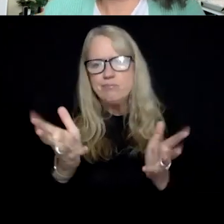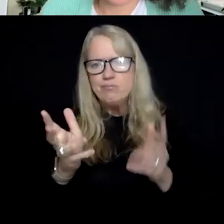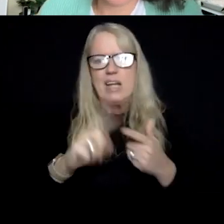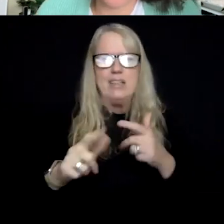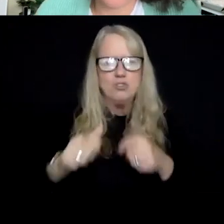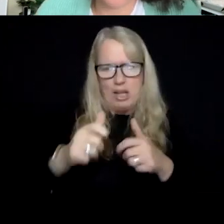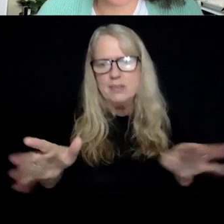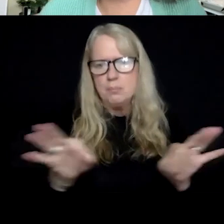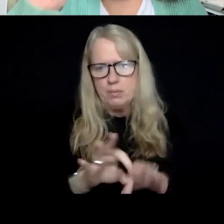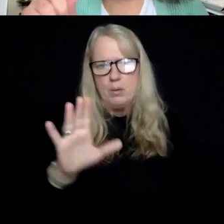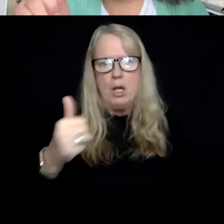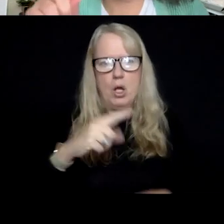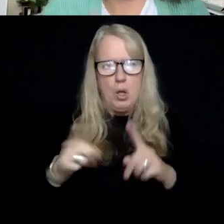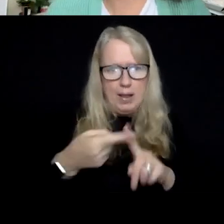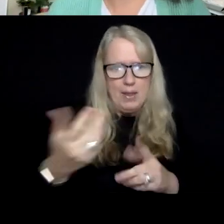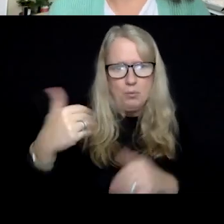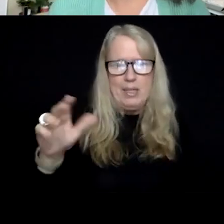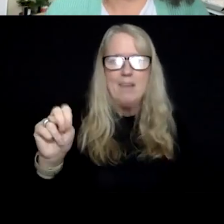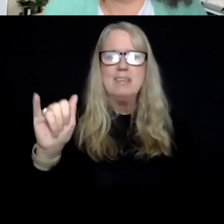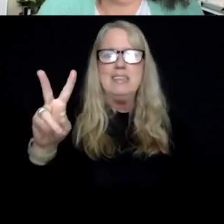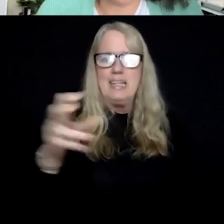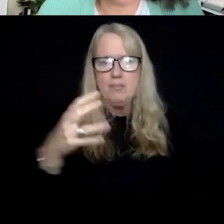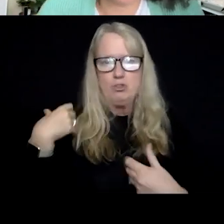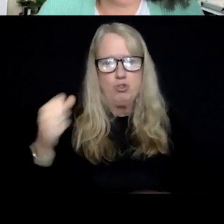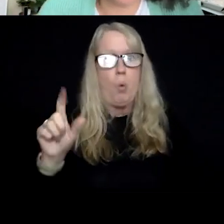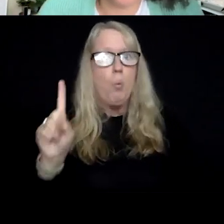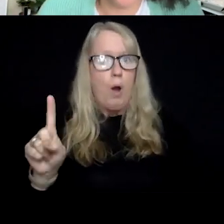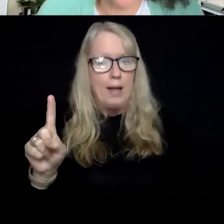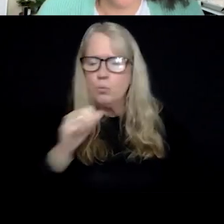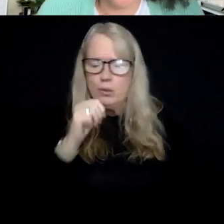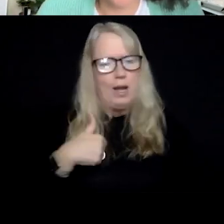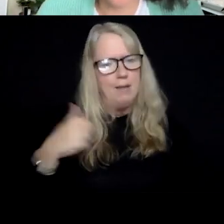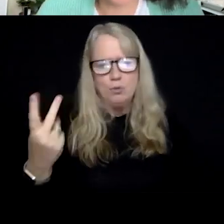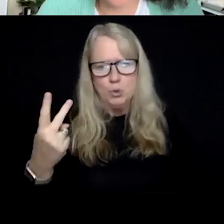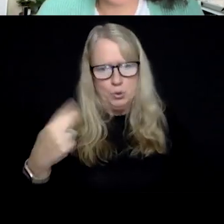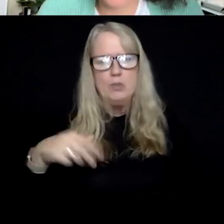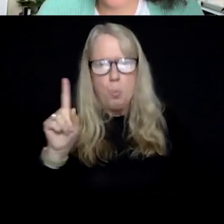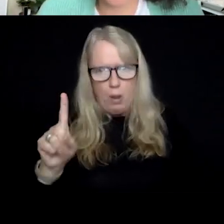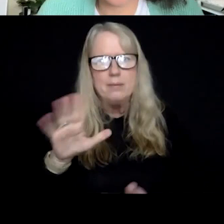SO THERE IS ONE NATIVE CENTER VERSUS TWO. THAT WAS SET UP